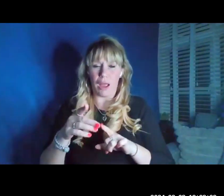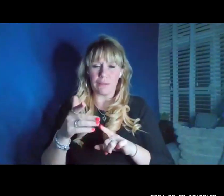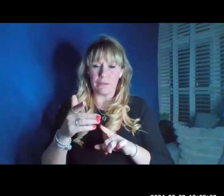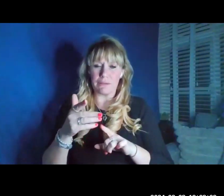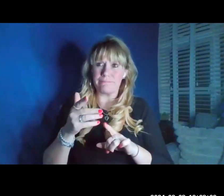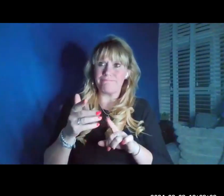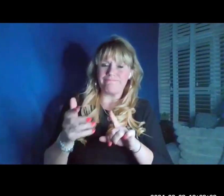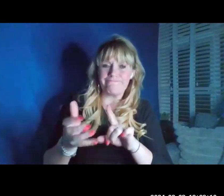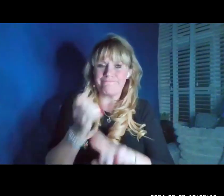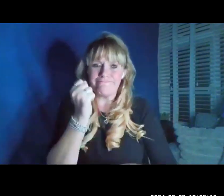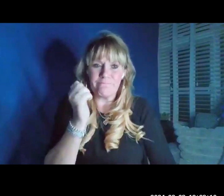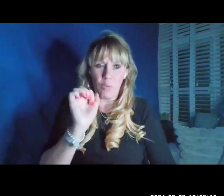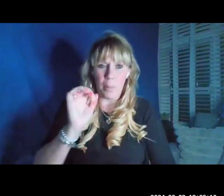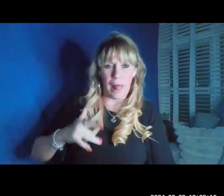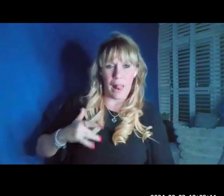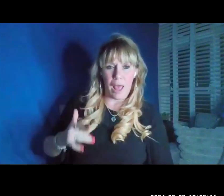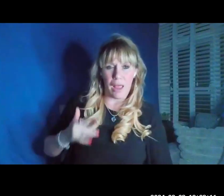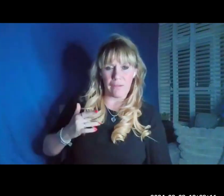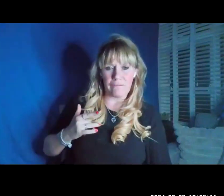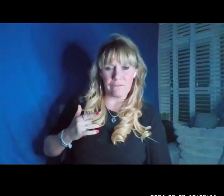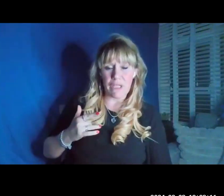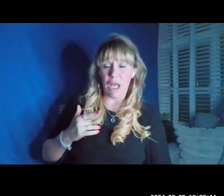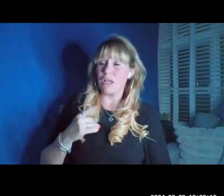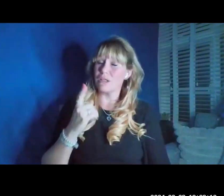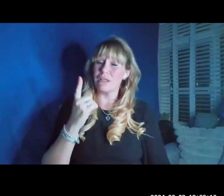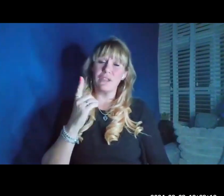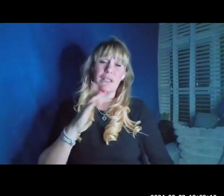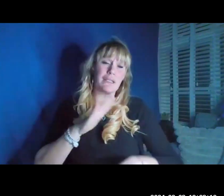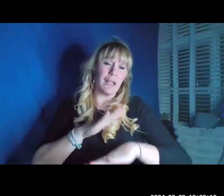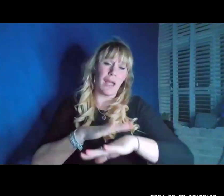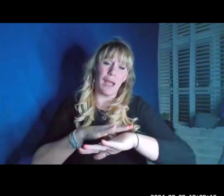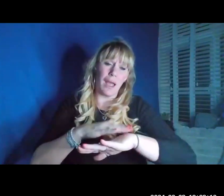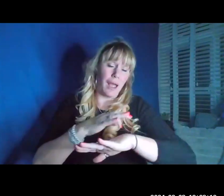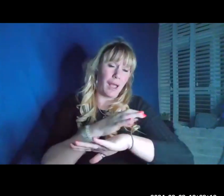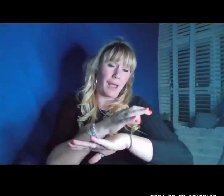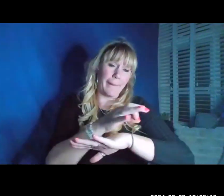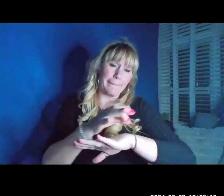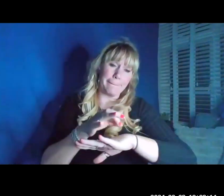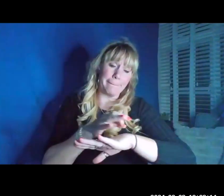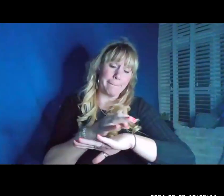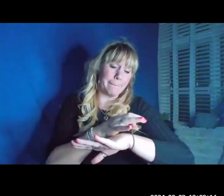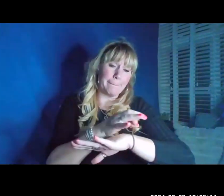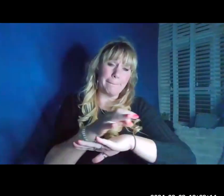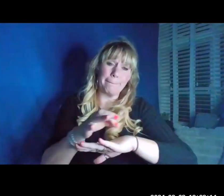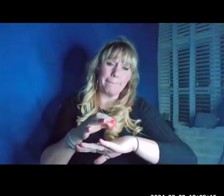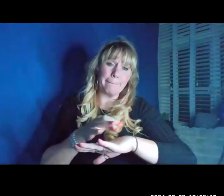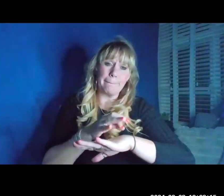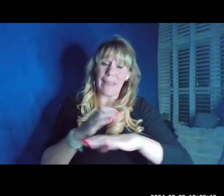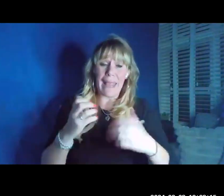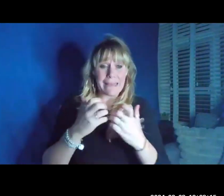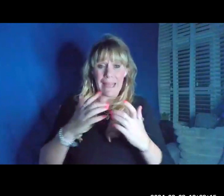and we decide who crosses this time you can choose to force your way